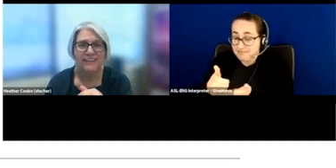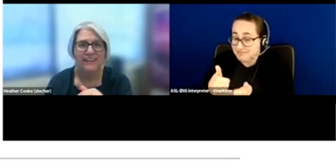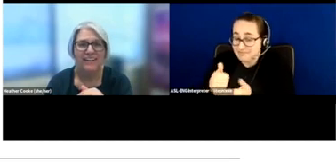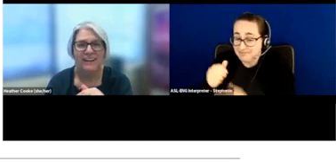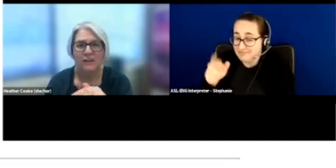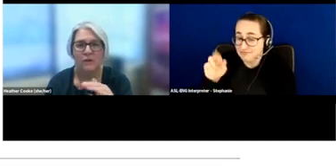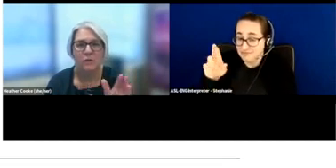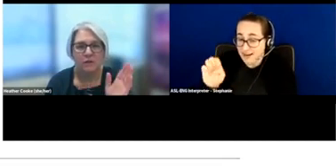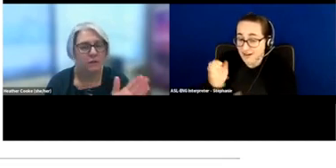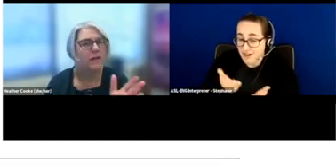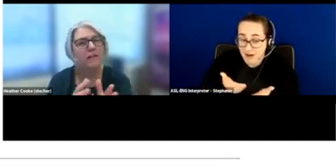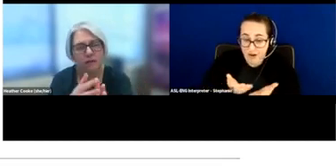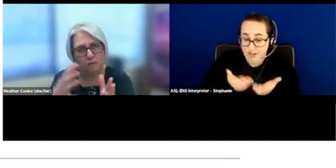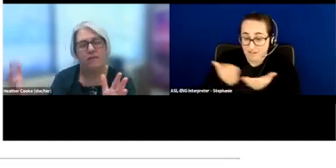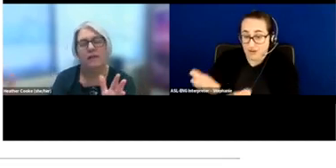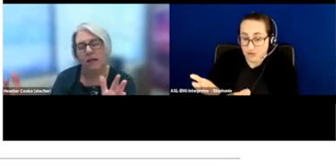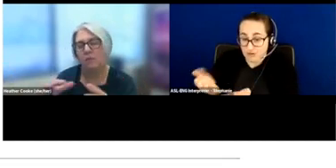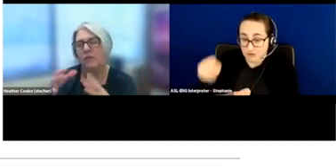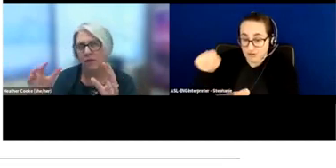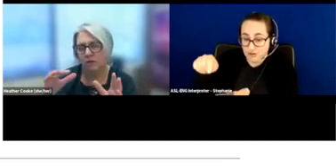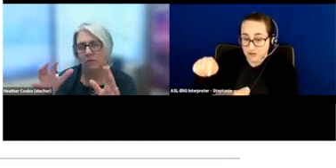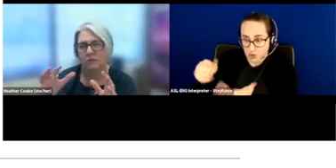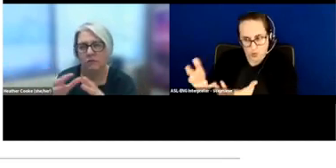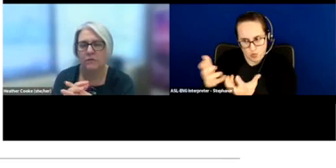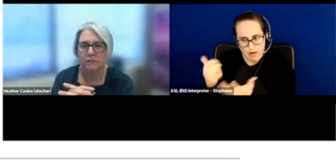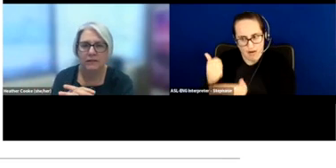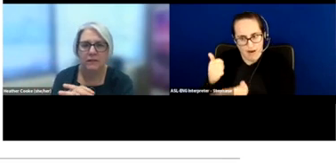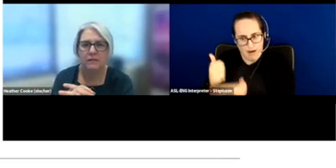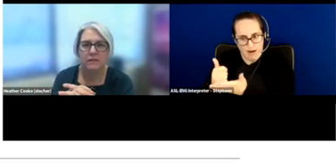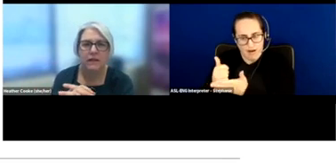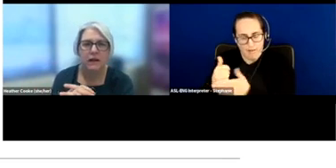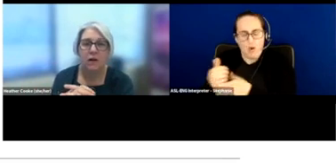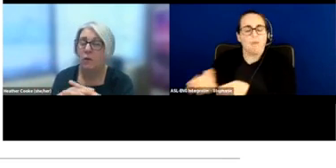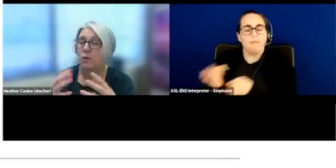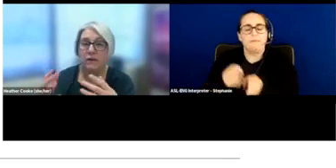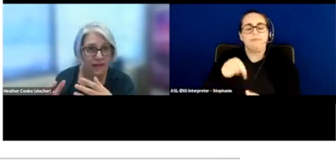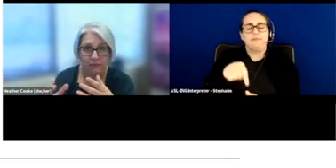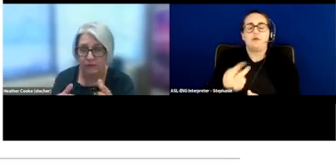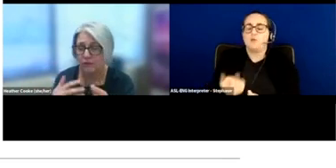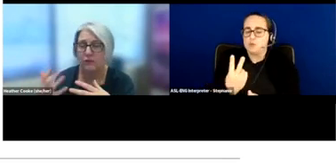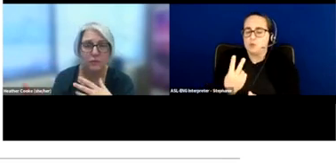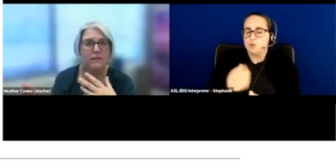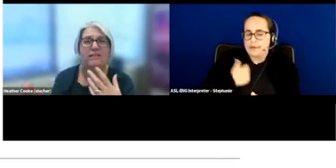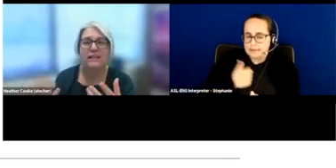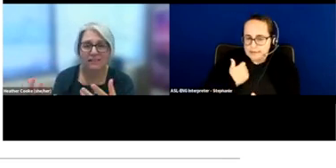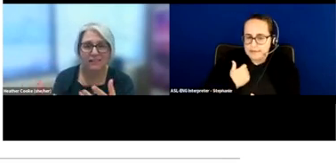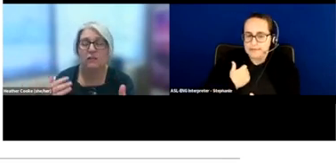one that that would seek help with it, you know, around two of the residents, or to Catherine, who would seek assistance with